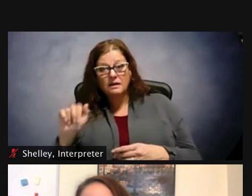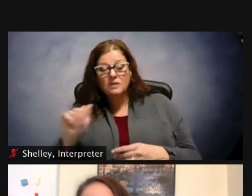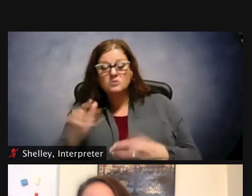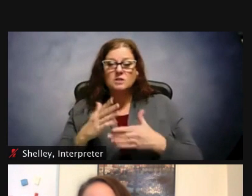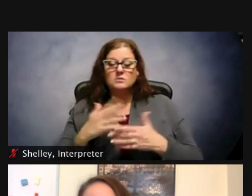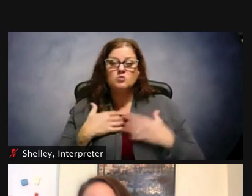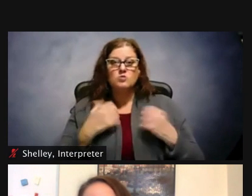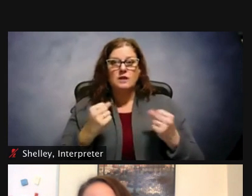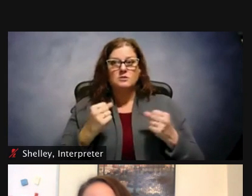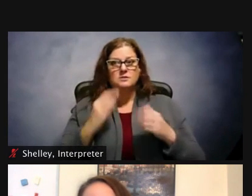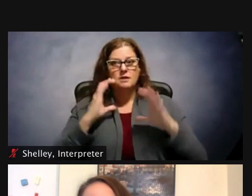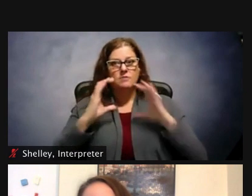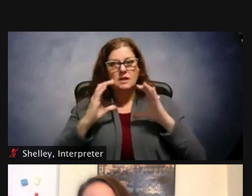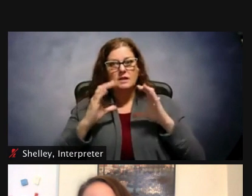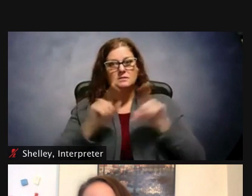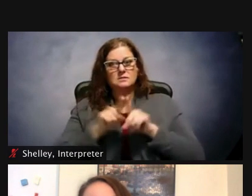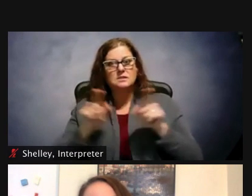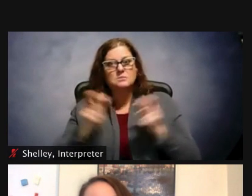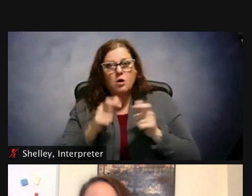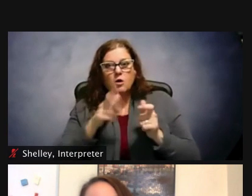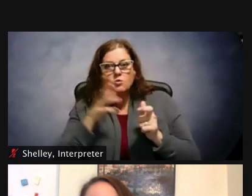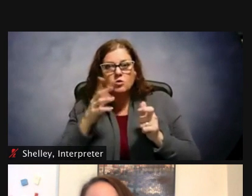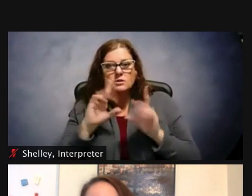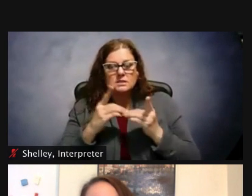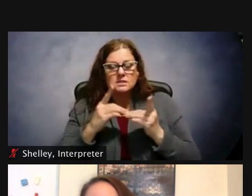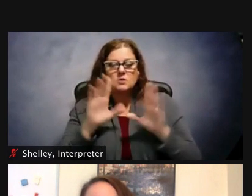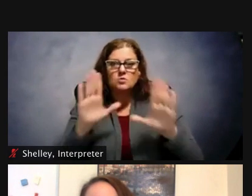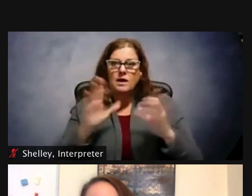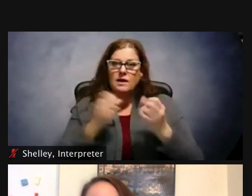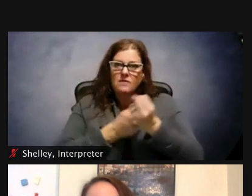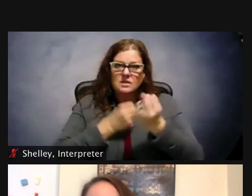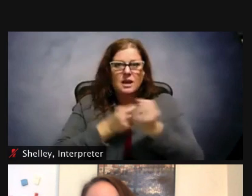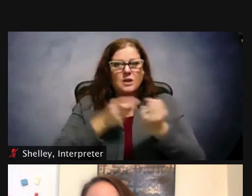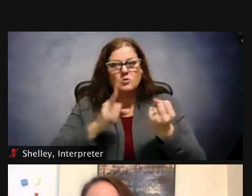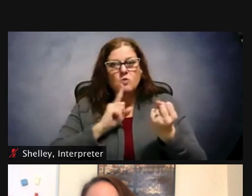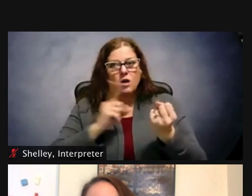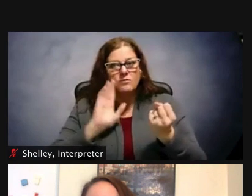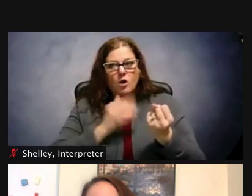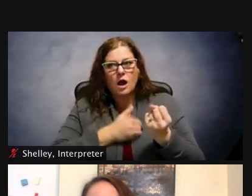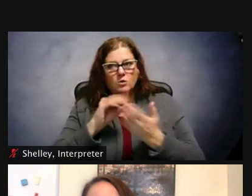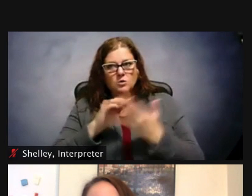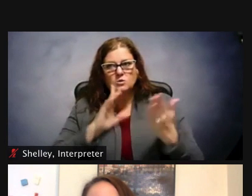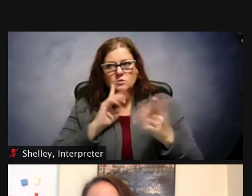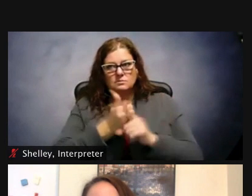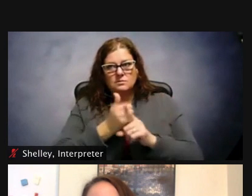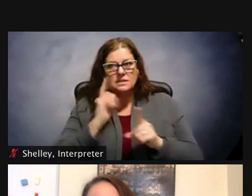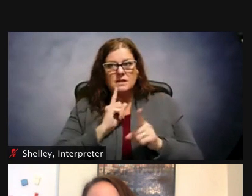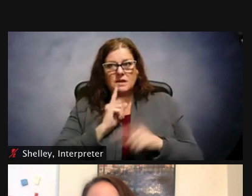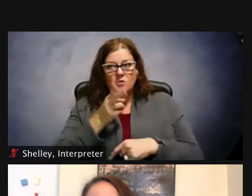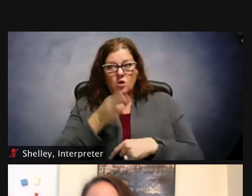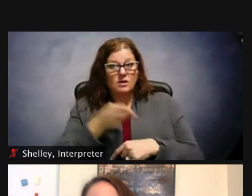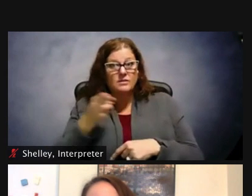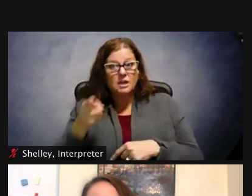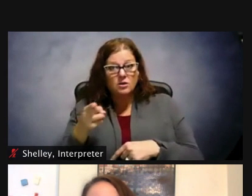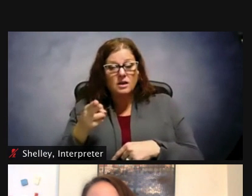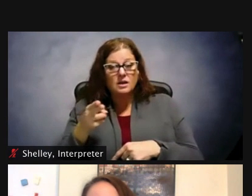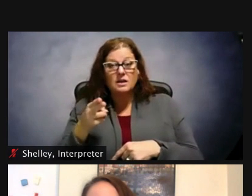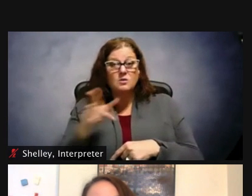Sometimes in the small rural districts and being that great advocate that you are for our students who are deaf and hard of hearing when you don't have somebody else to back you up because you're